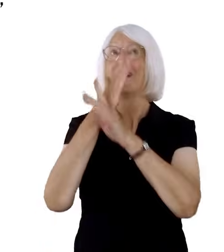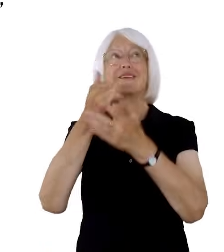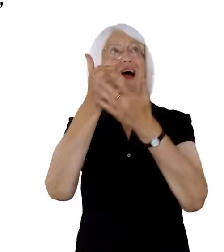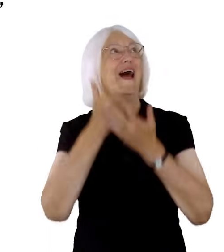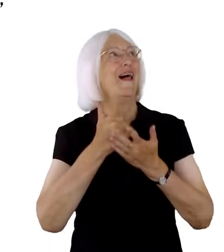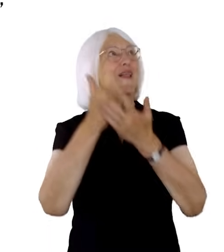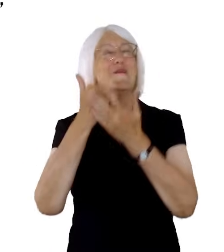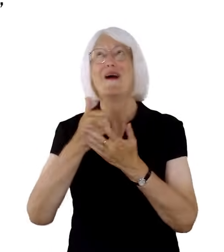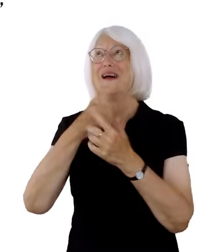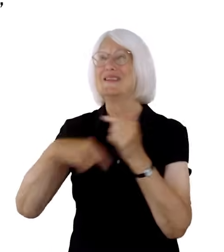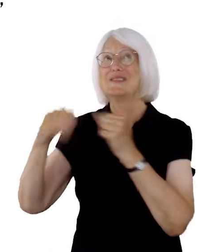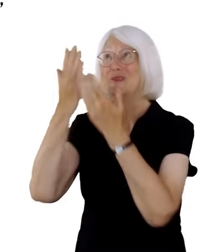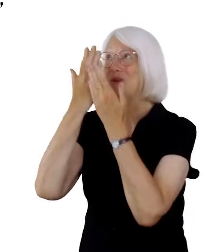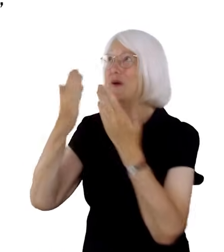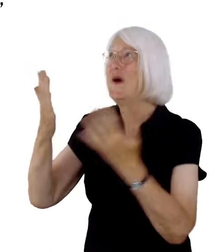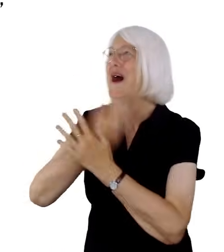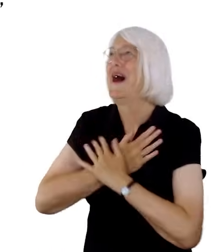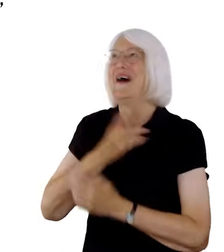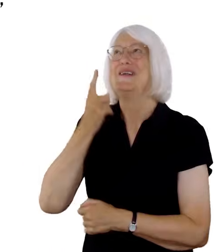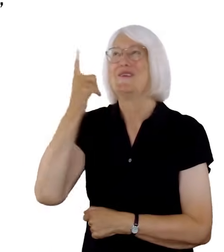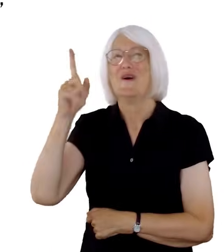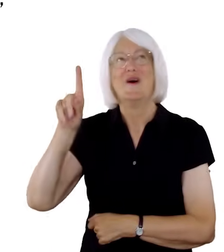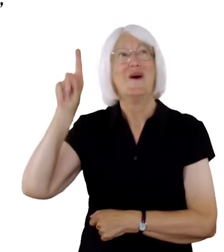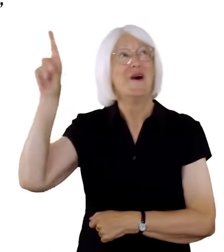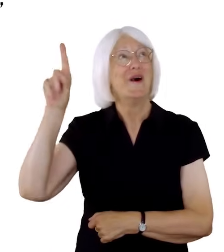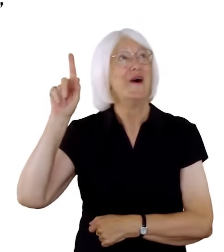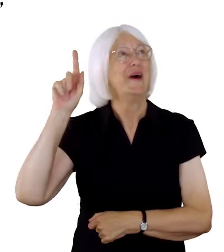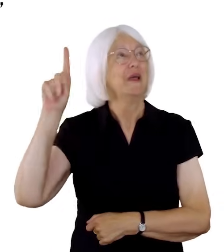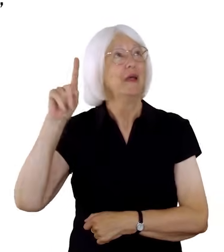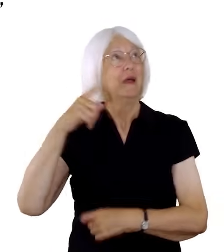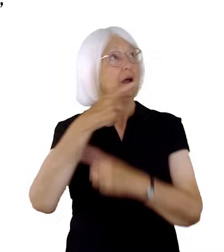Angels, help us to adore him